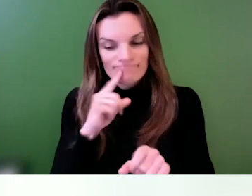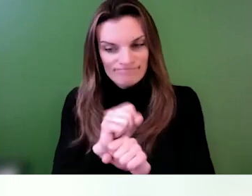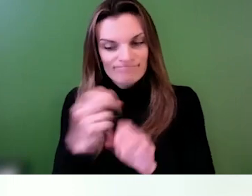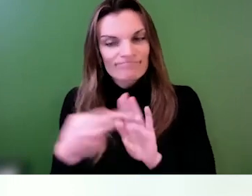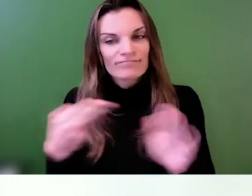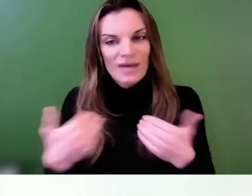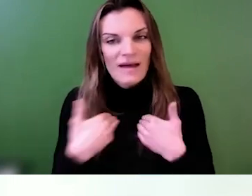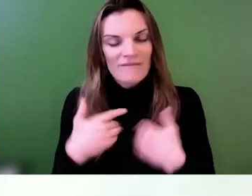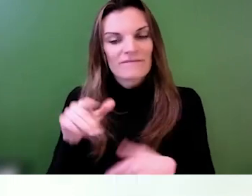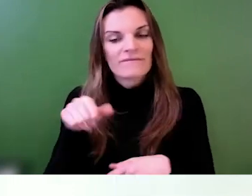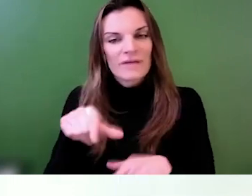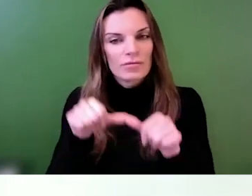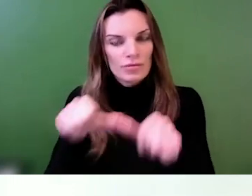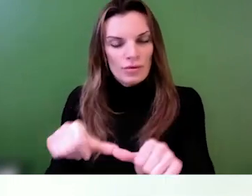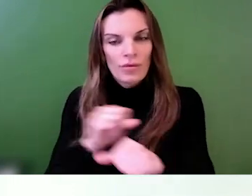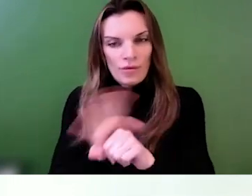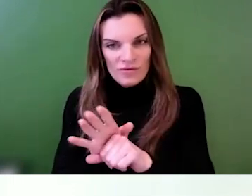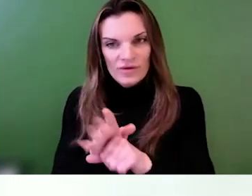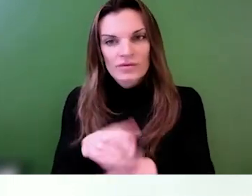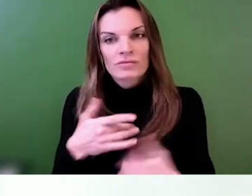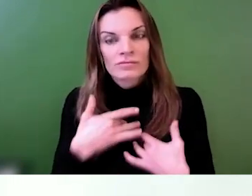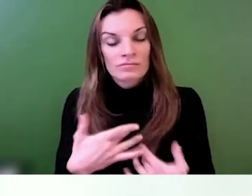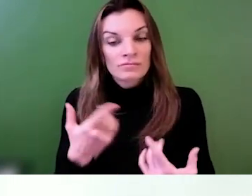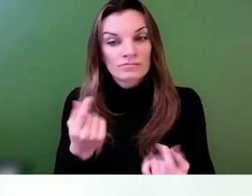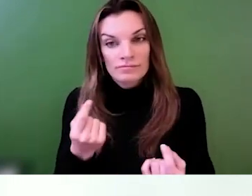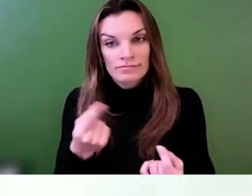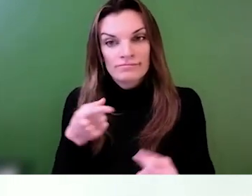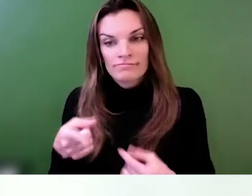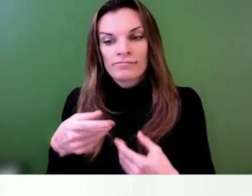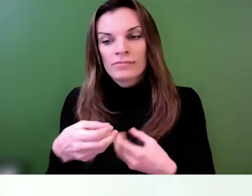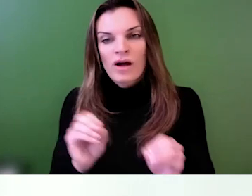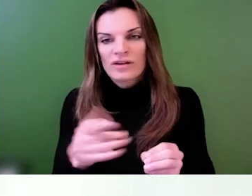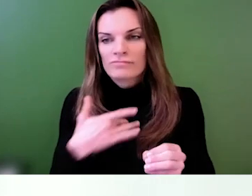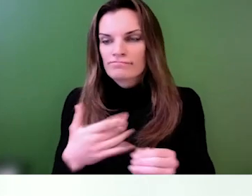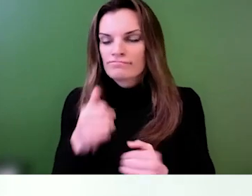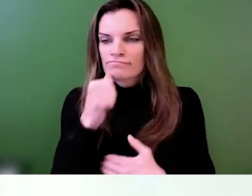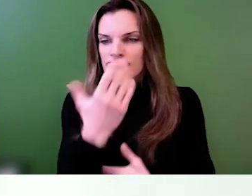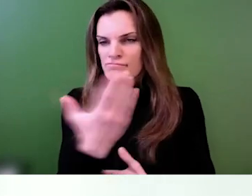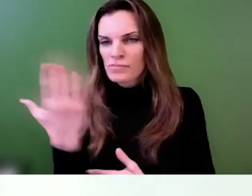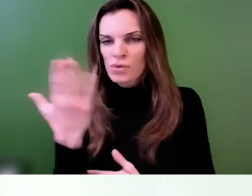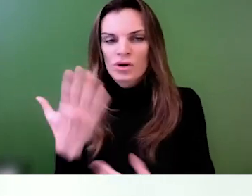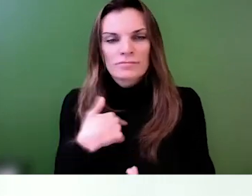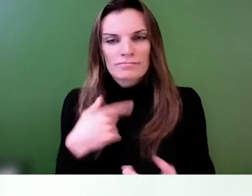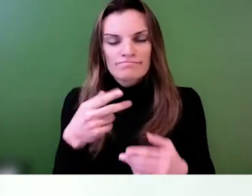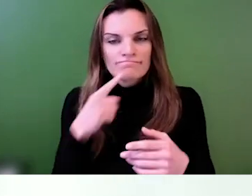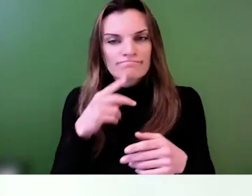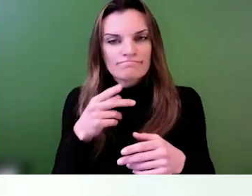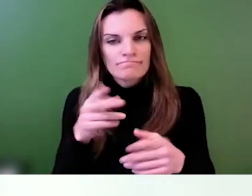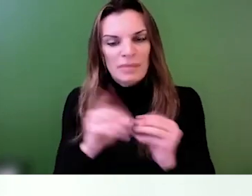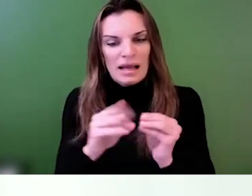each day for many, many, many years the office starts with a short staff meeting where the executives would verbally tell